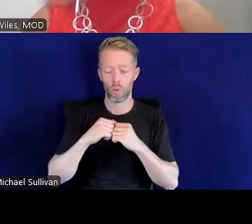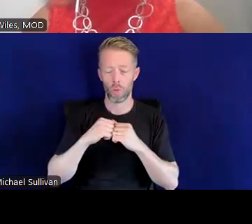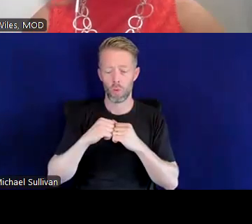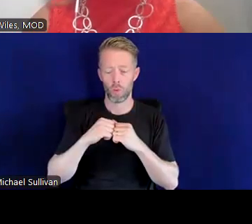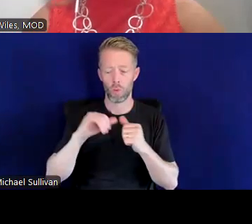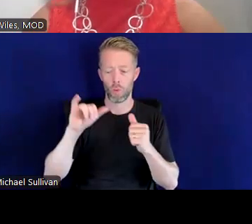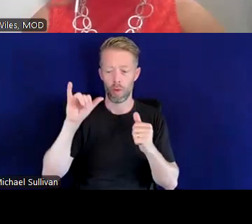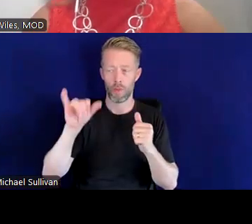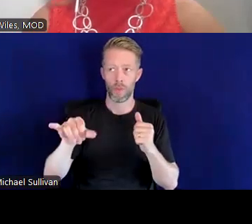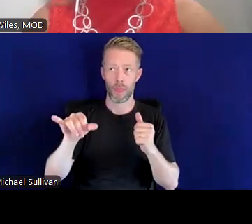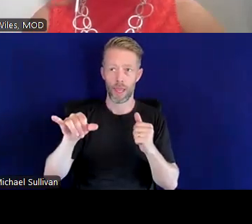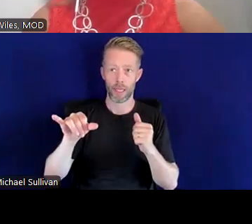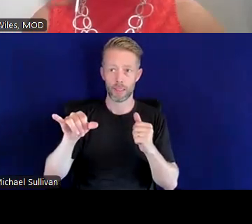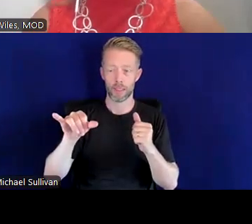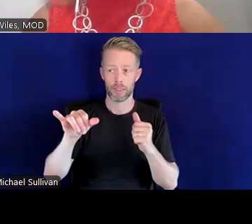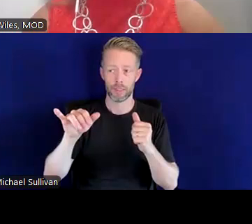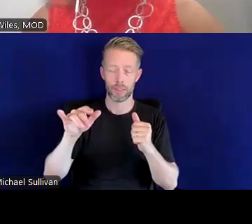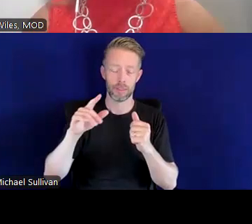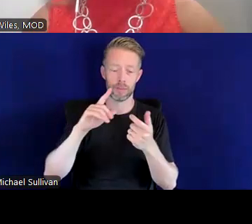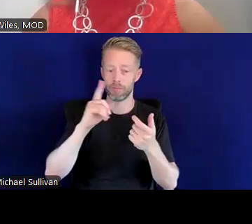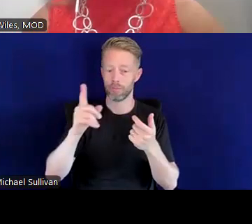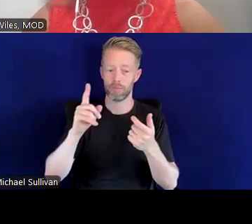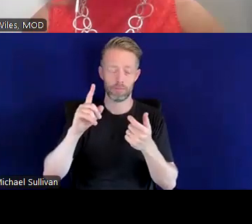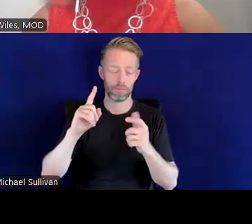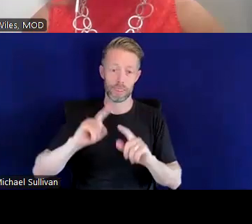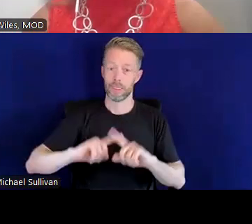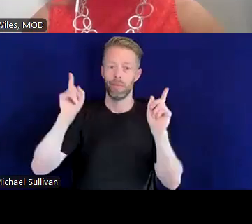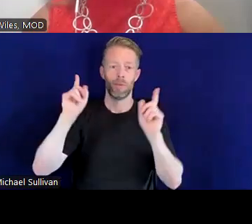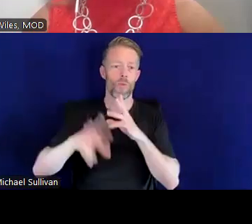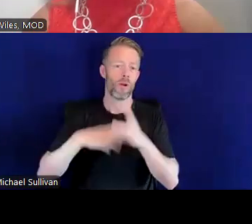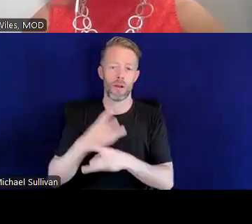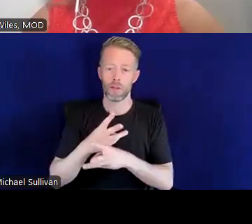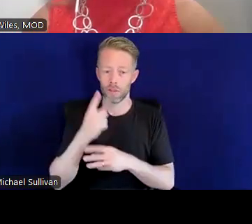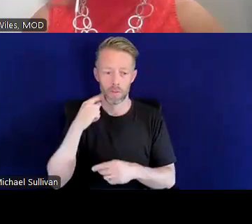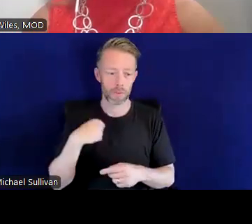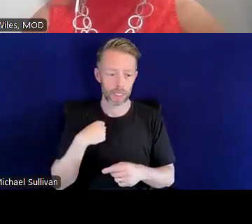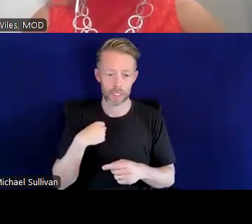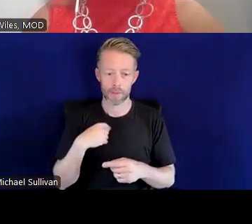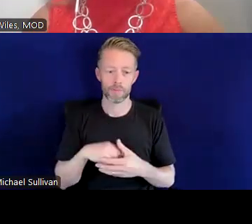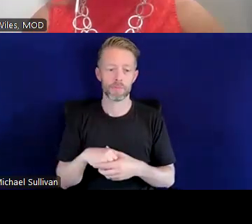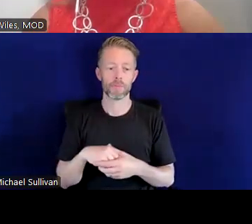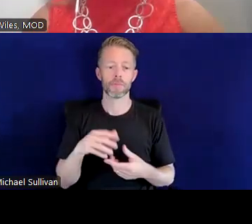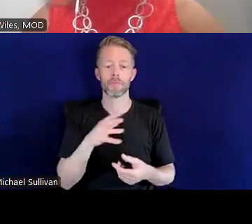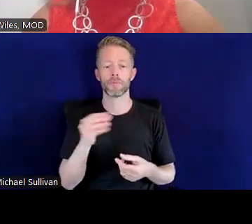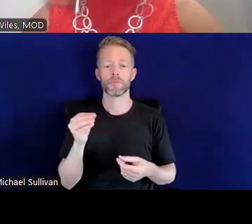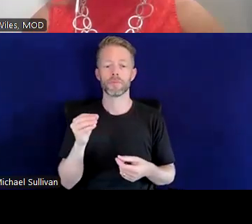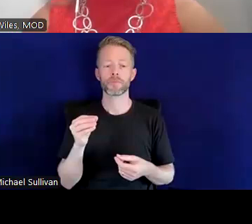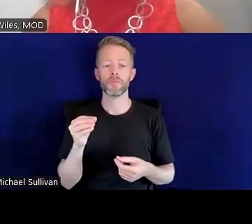been a whole different world for me and again, while going